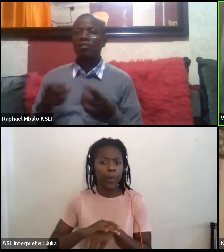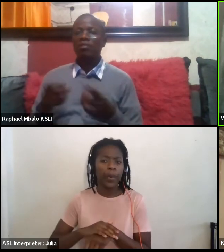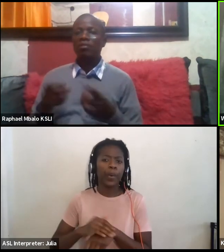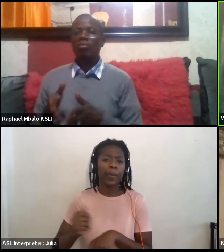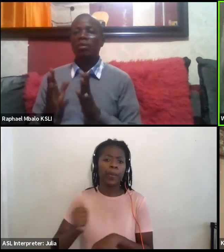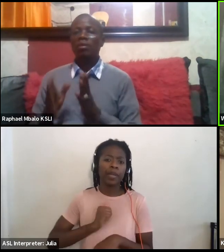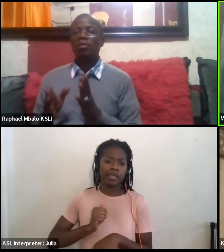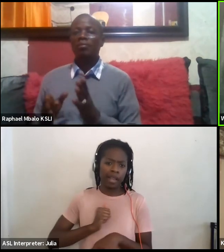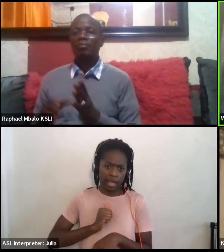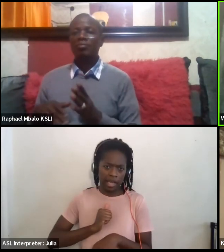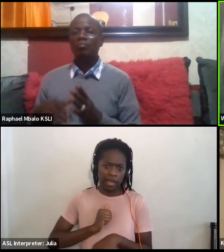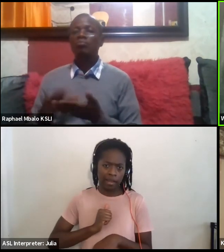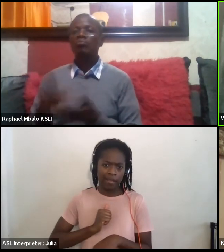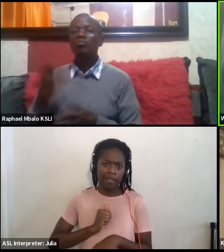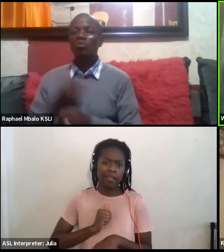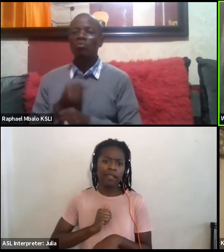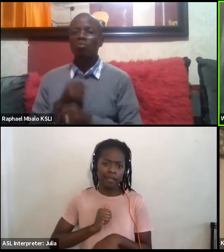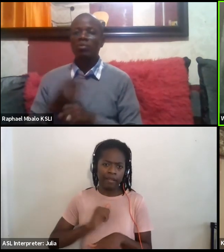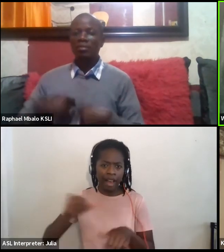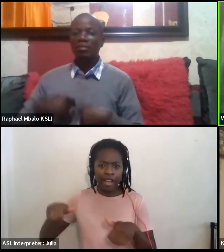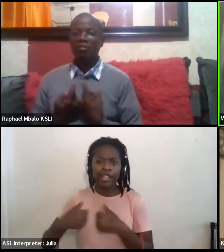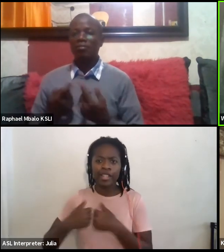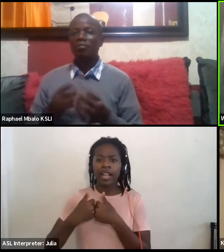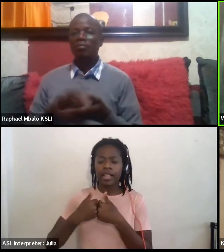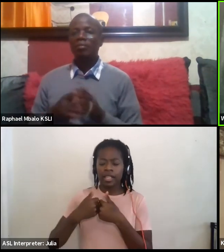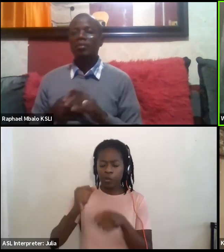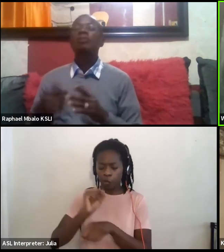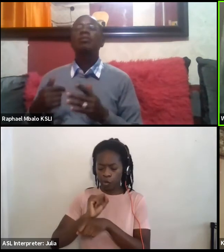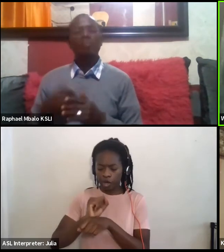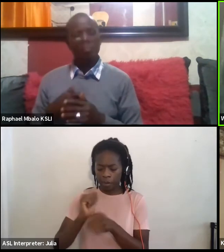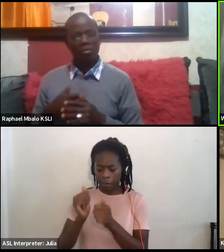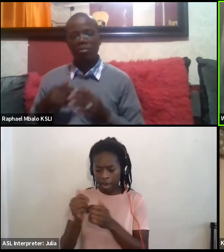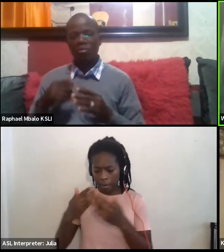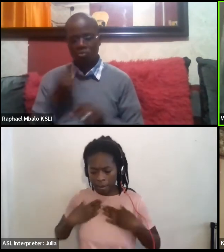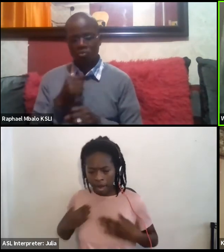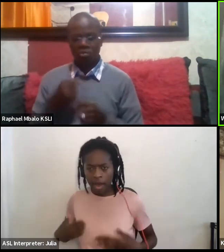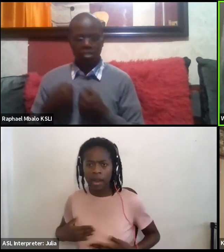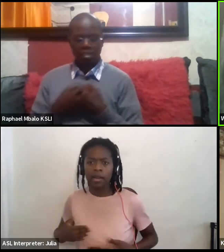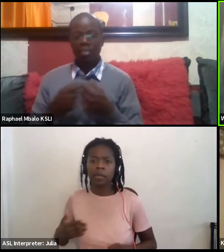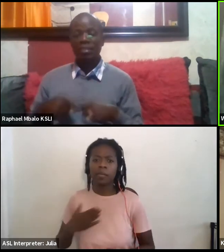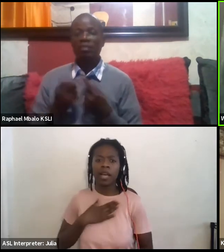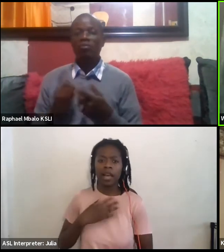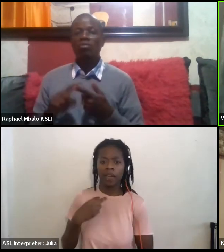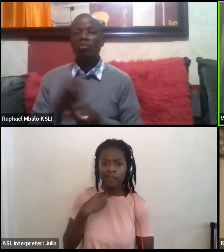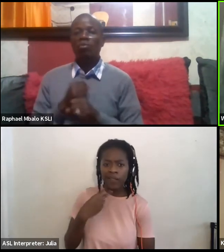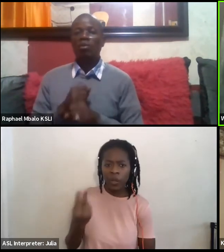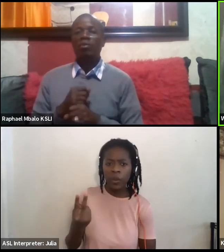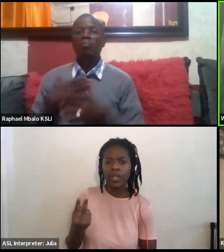the more I challenge myself to work on my body and to work on my voice and to work on my craft,